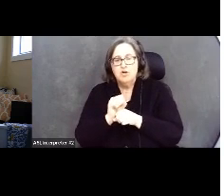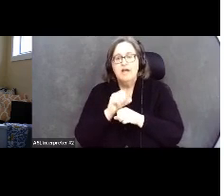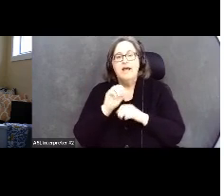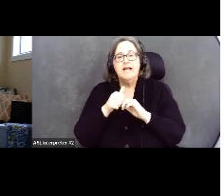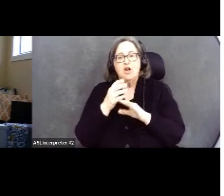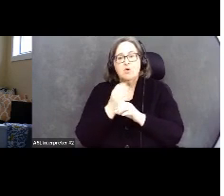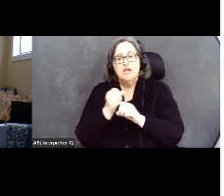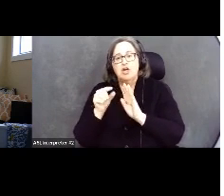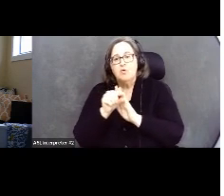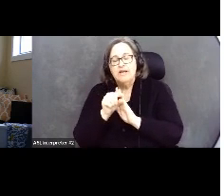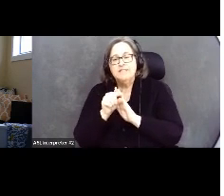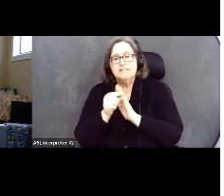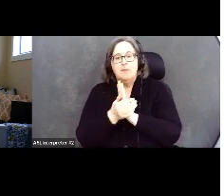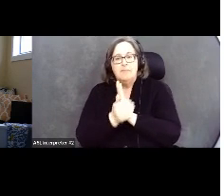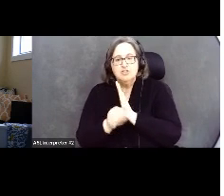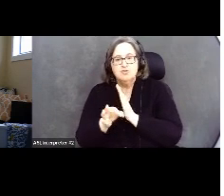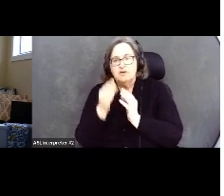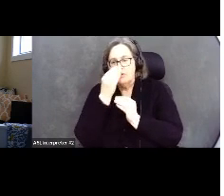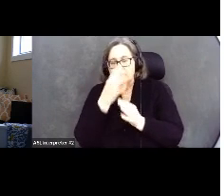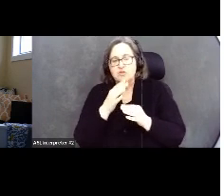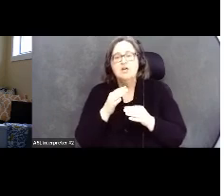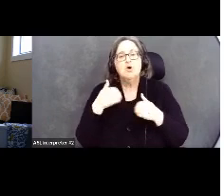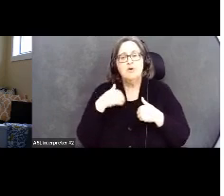The tip sheets are all included with that as well. E mails